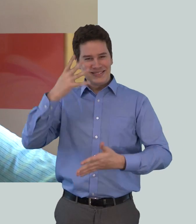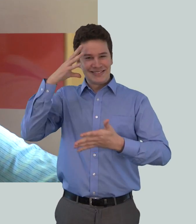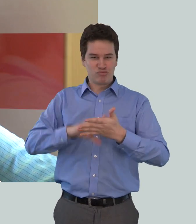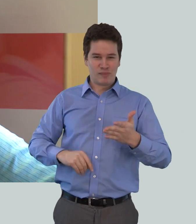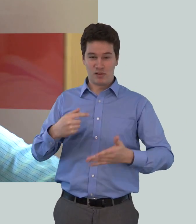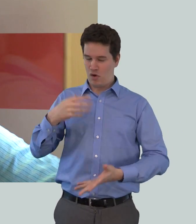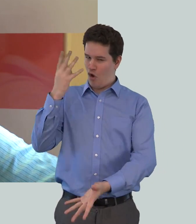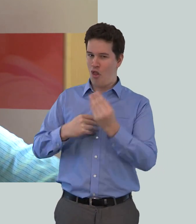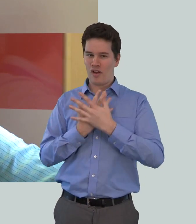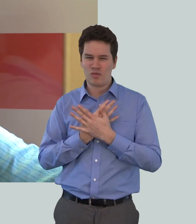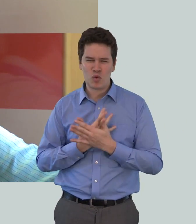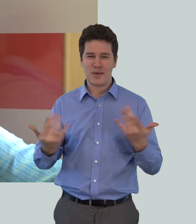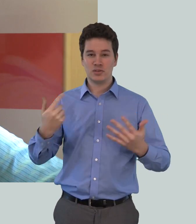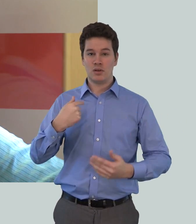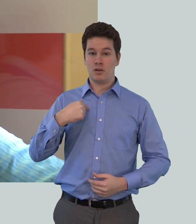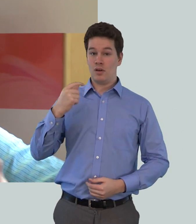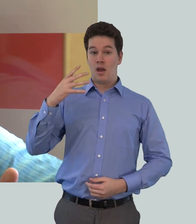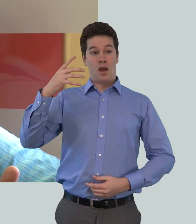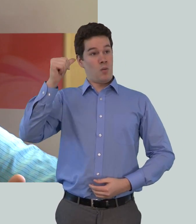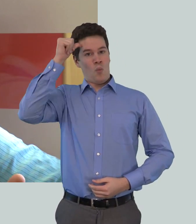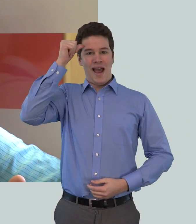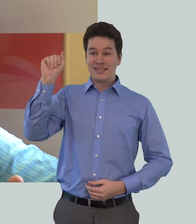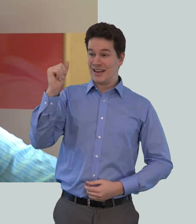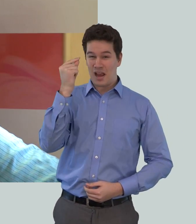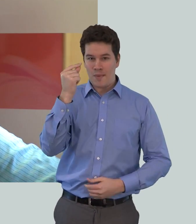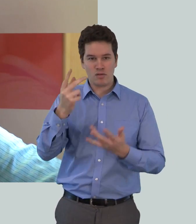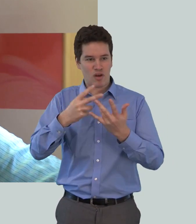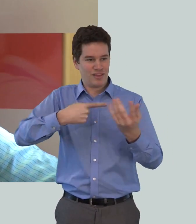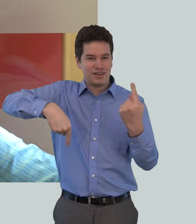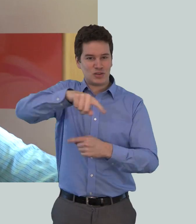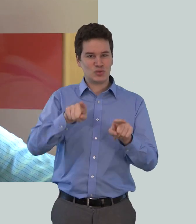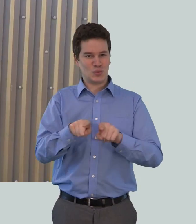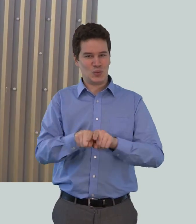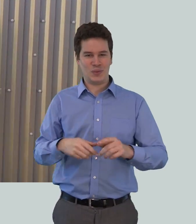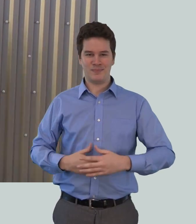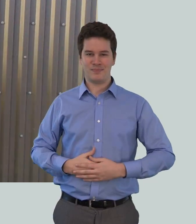that I’ve learnt out of this, I’m much more aware of, not just his capabilities but those of others as well.